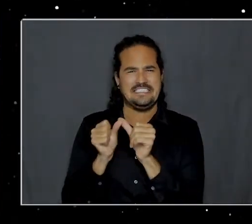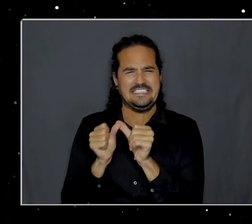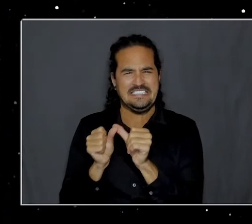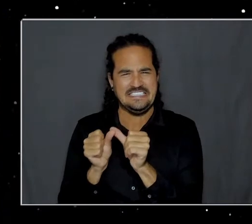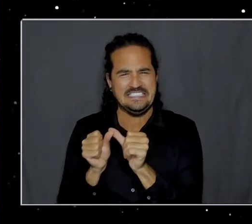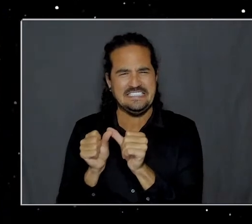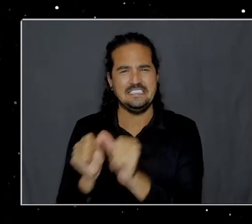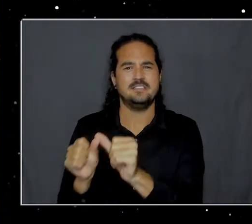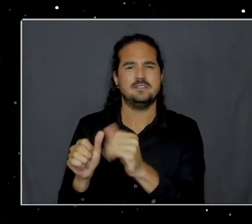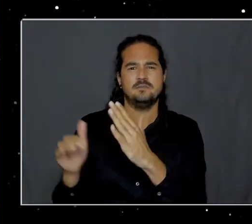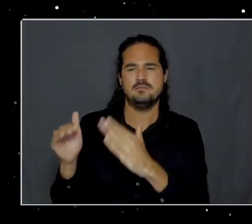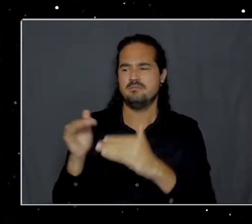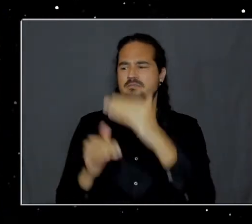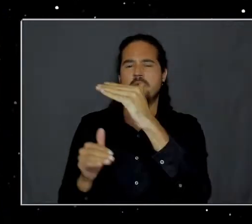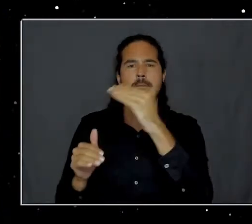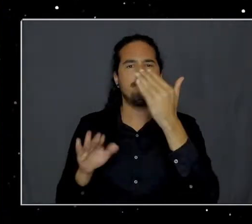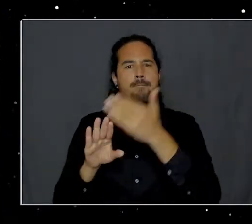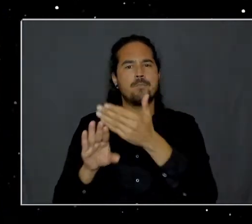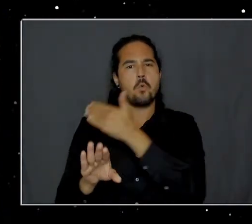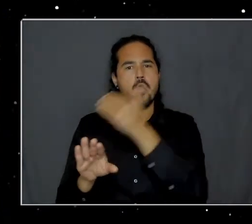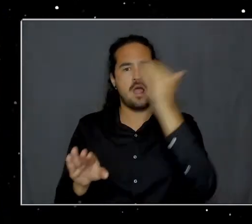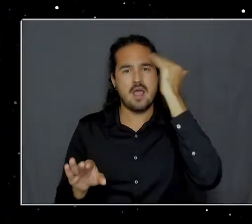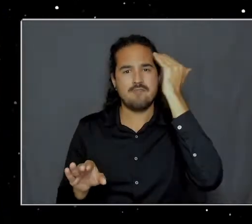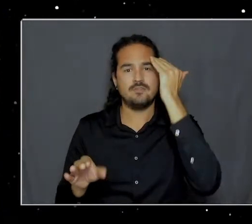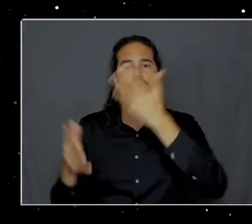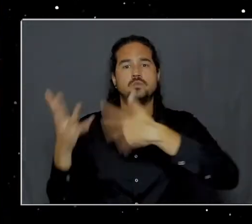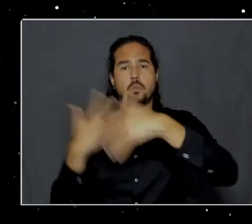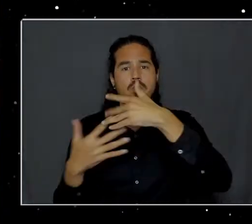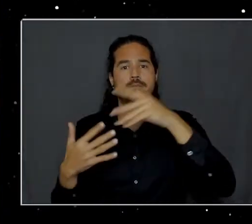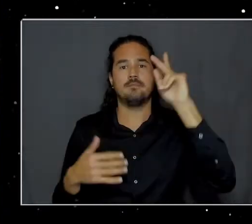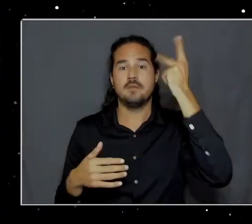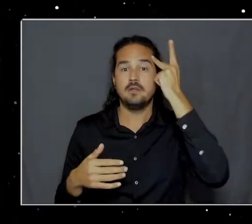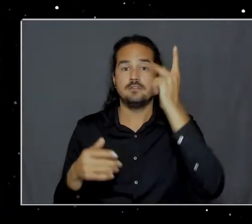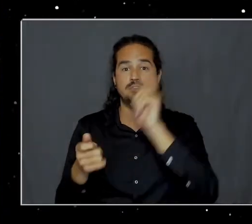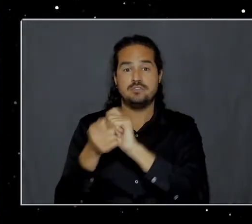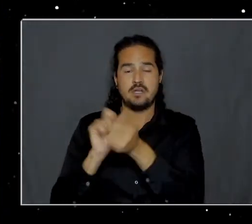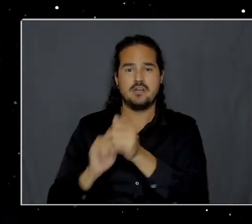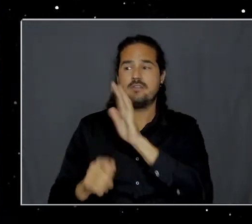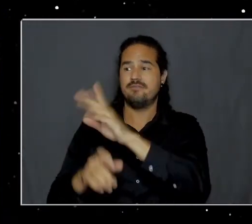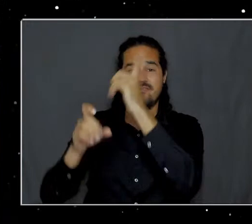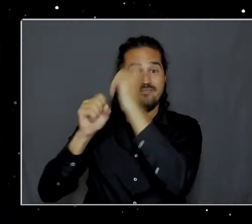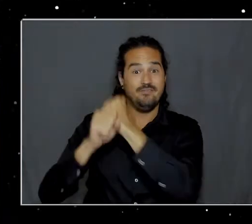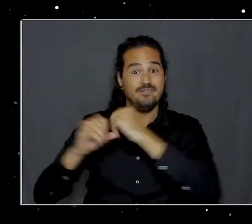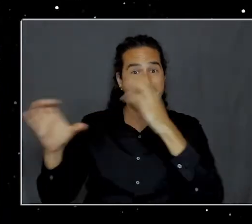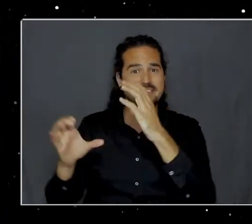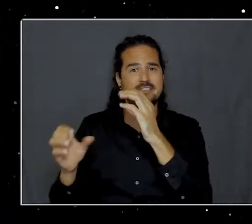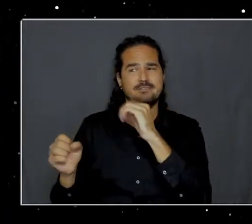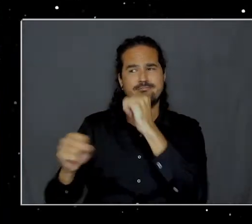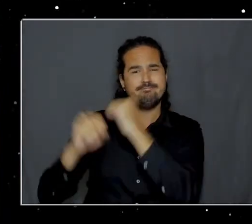PROACTIVE SOCIOPOLITICAL CHANGE. IN RECOGNITION FOR HER VISION AND STRATEGY, IVY WAS AWARDED